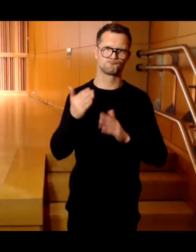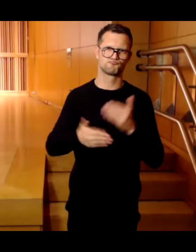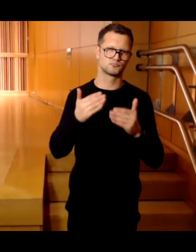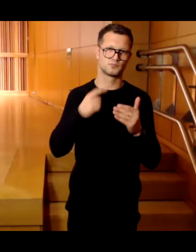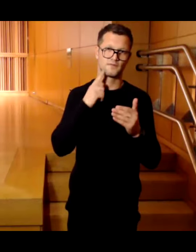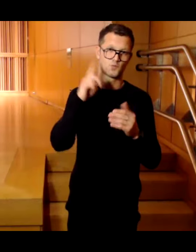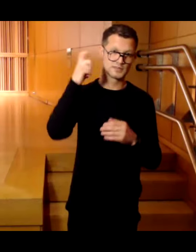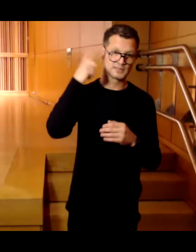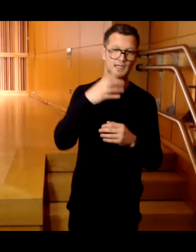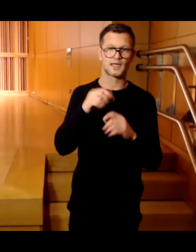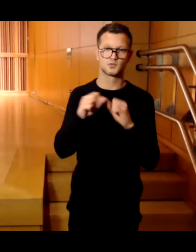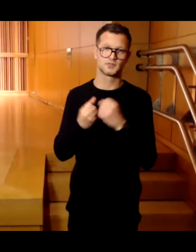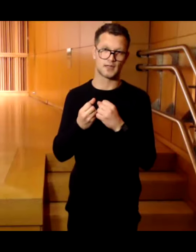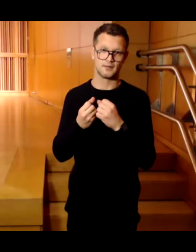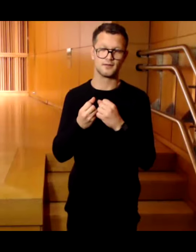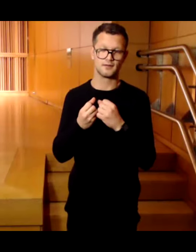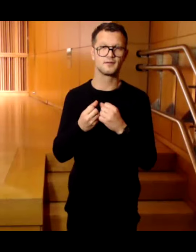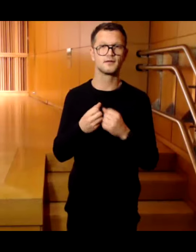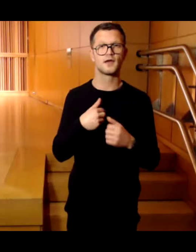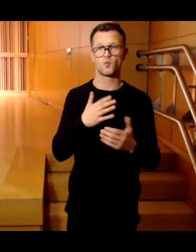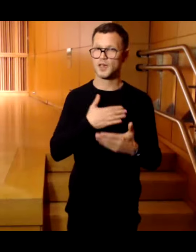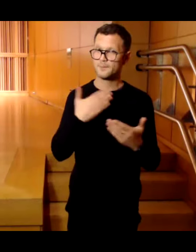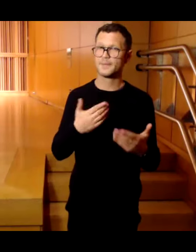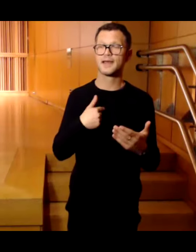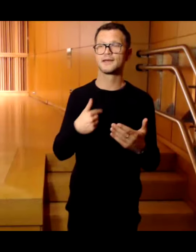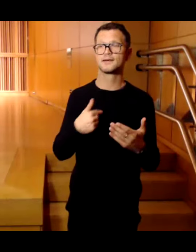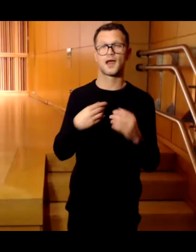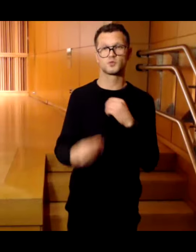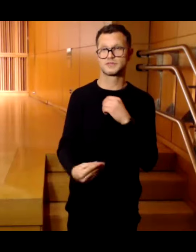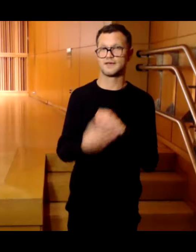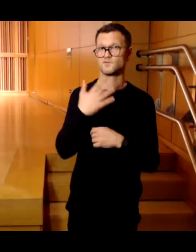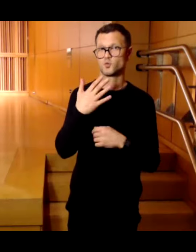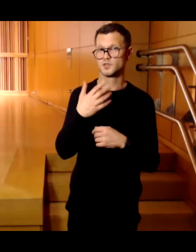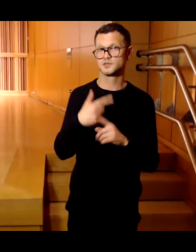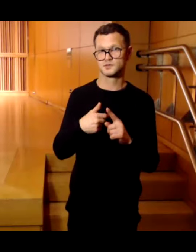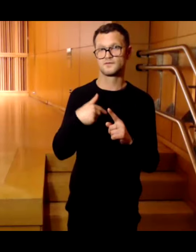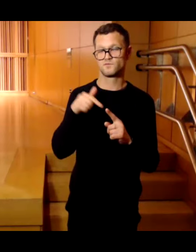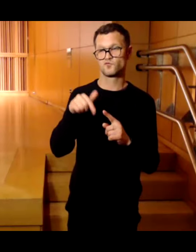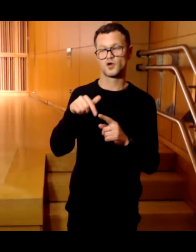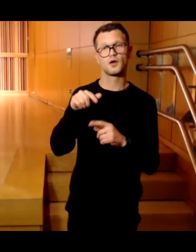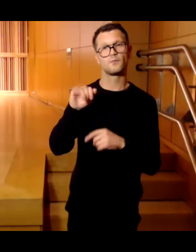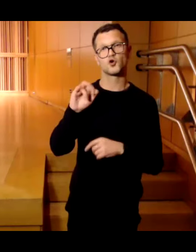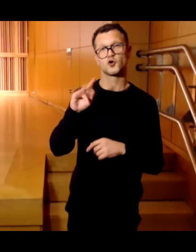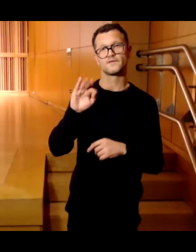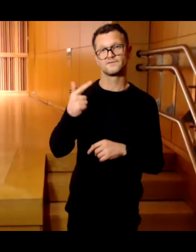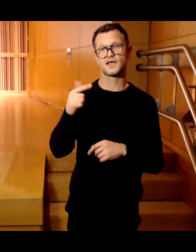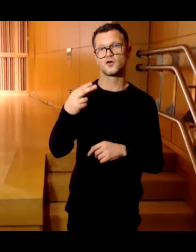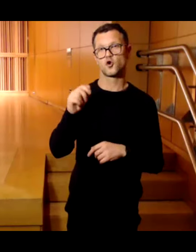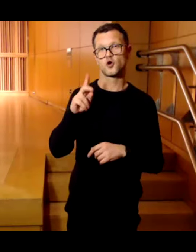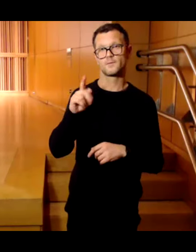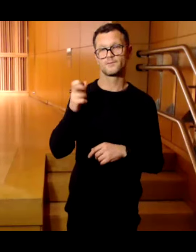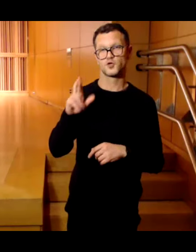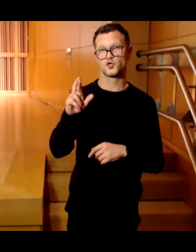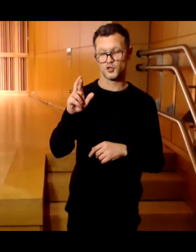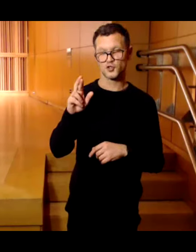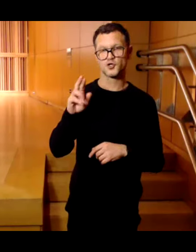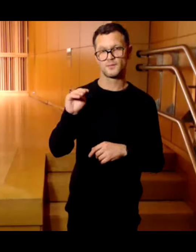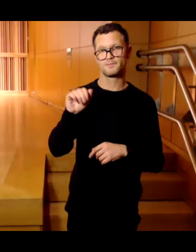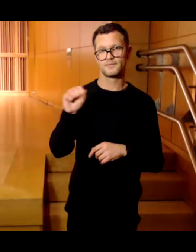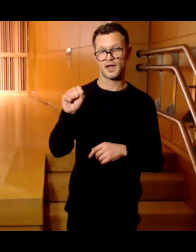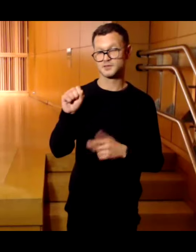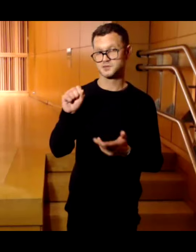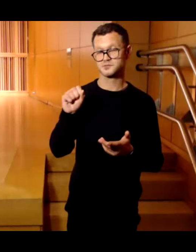I will admit to being influenced. by the insights of Jurgen Habermas and his work, Religion and the Public's Fear, in which he argues for a vital and legitimate role.